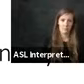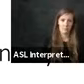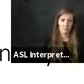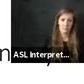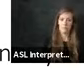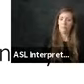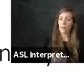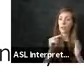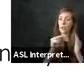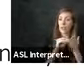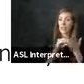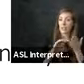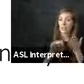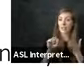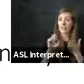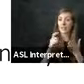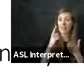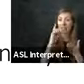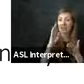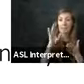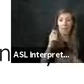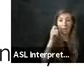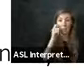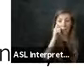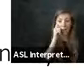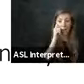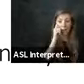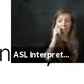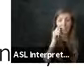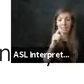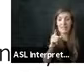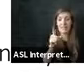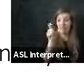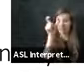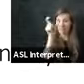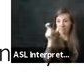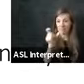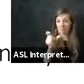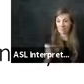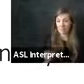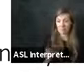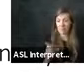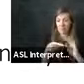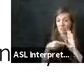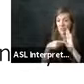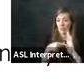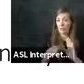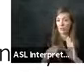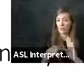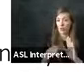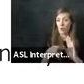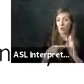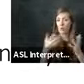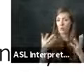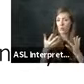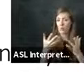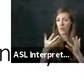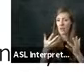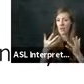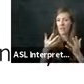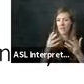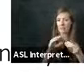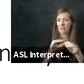ethnicity, this column is showing what the population distribution